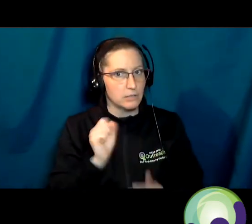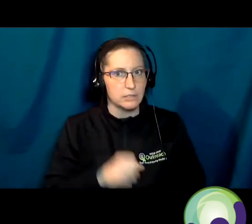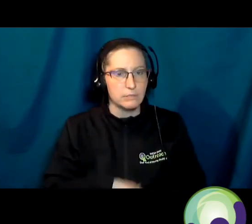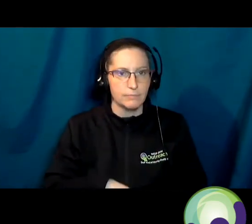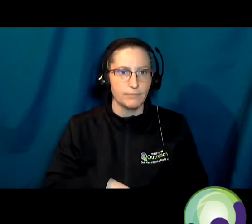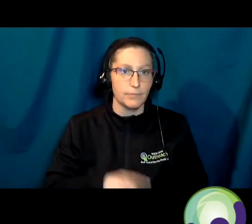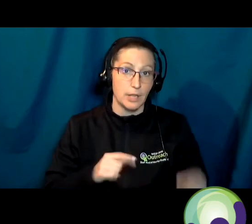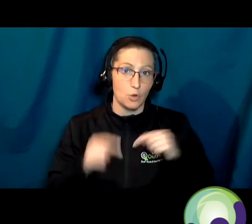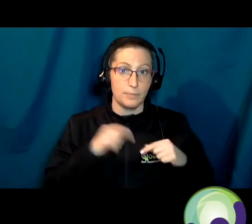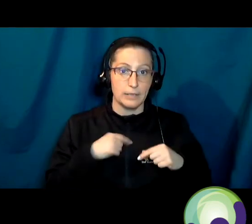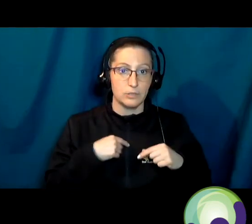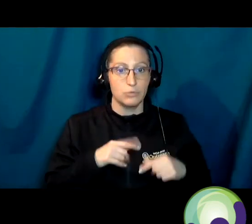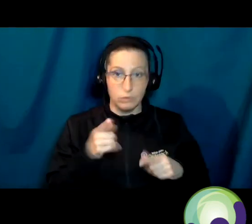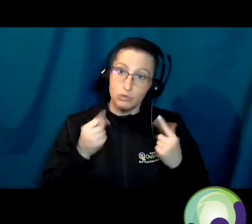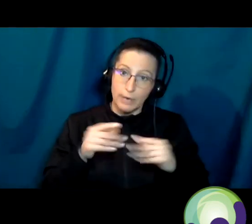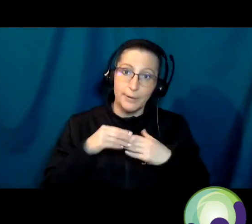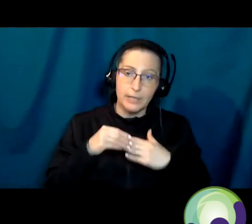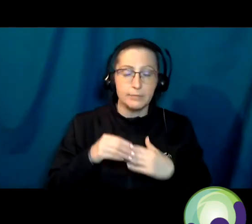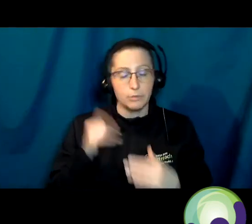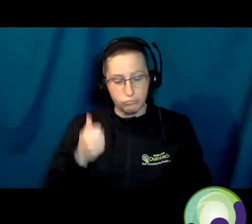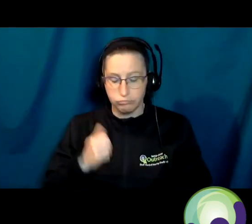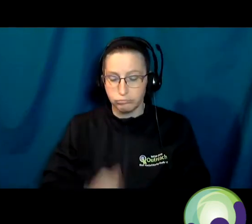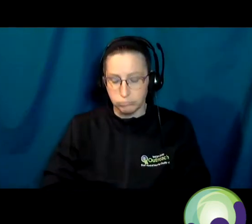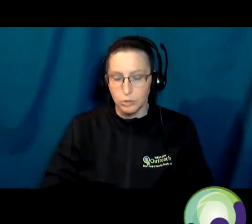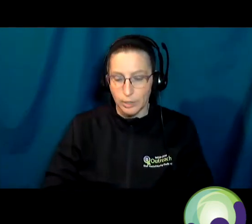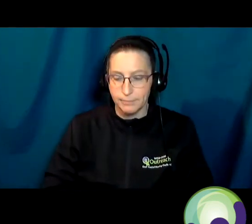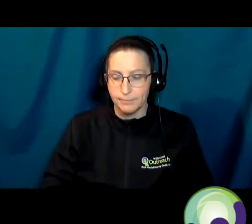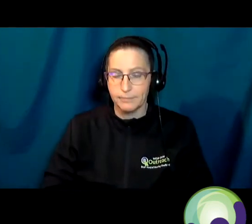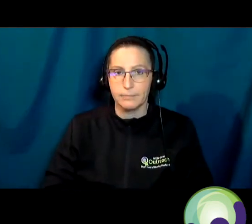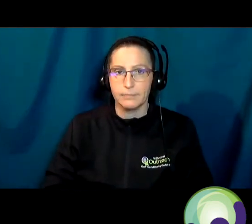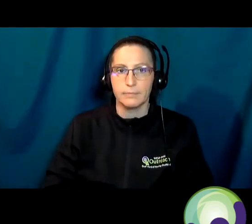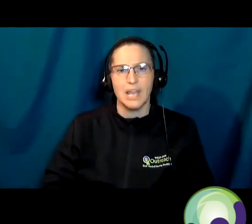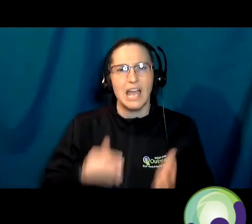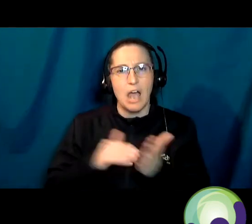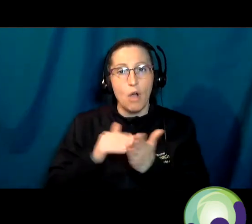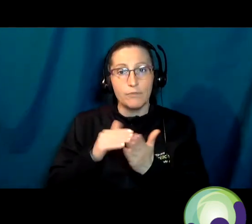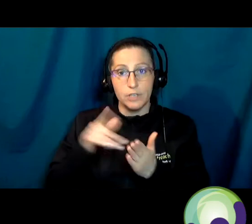to your whole, will you try to be flexible. Hmm. So how often do you guys require employee meetings